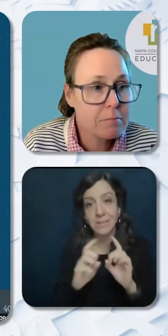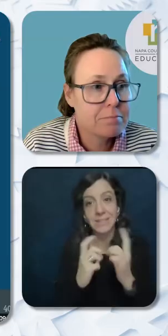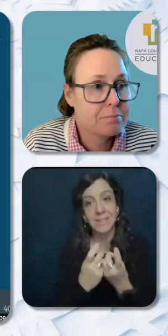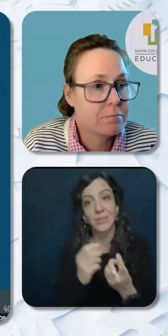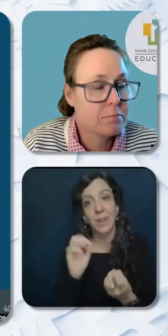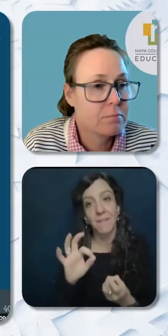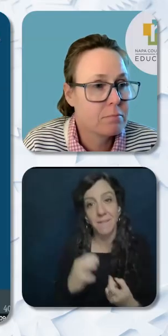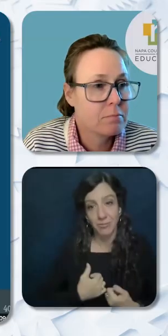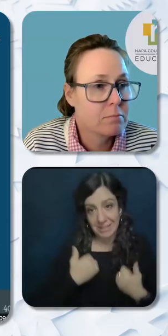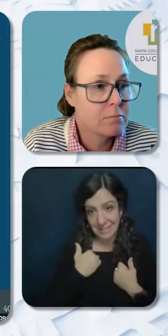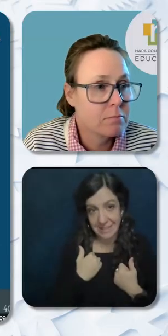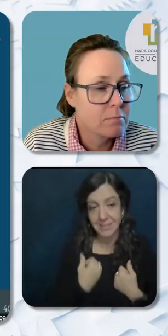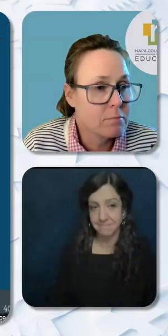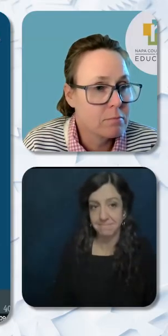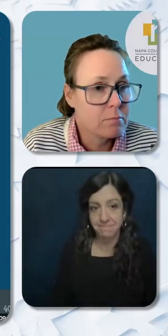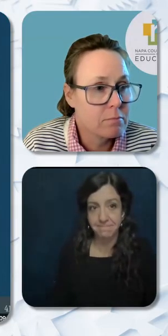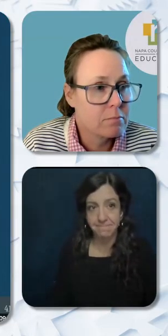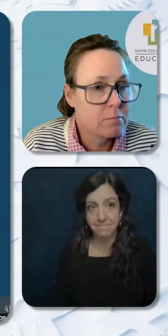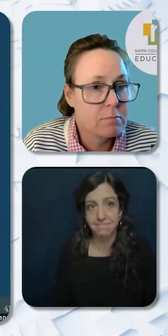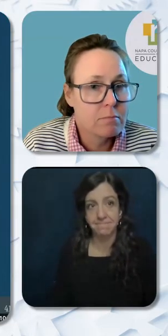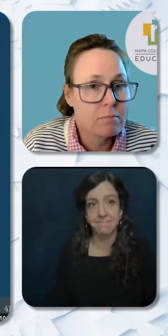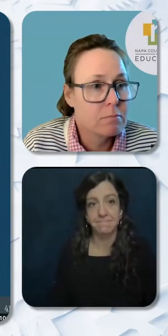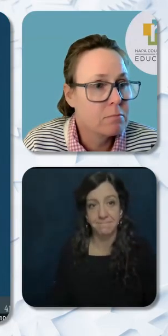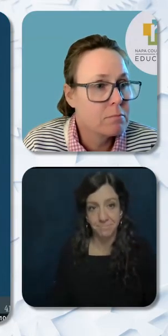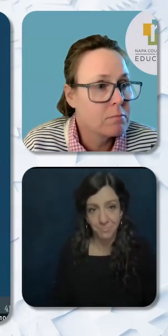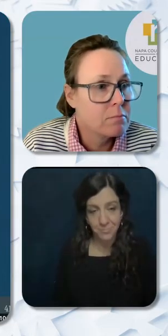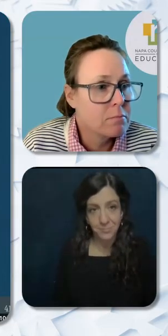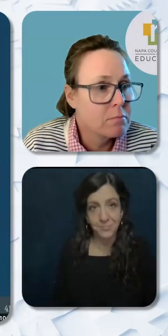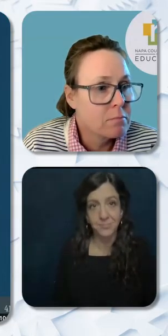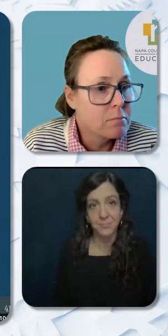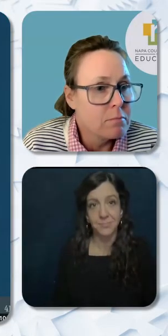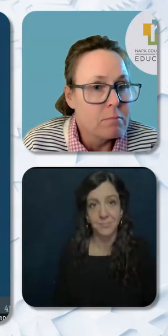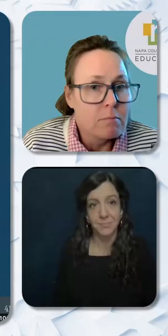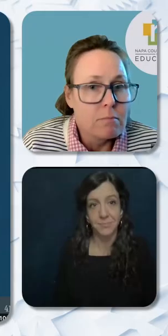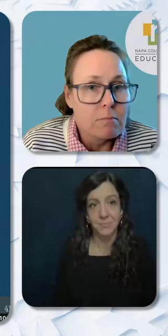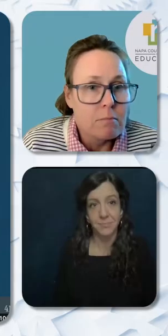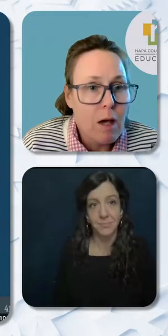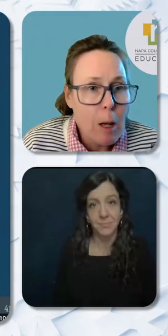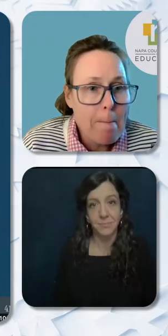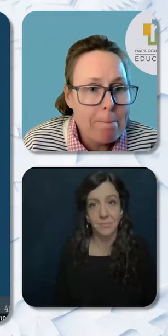Next slide.